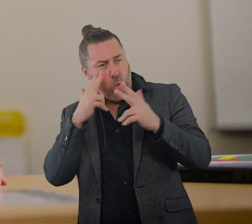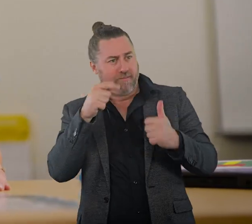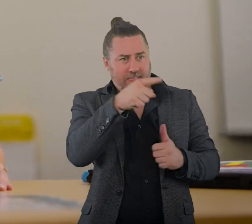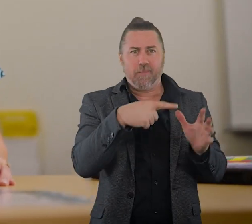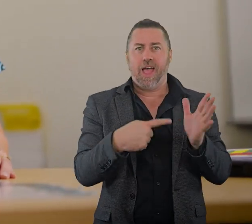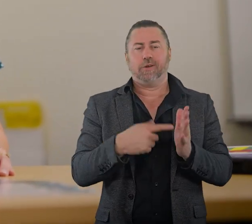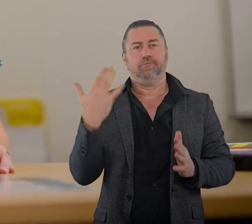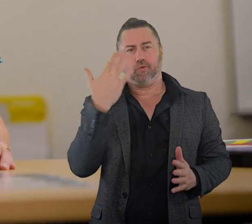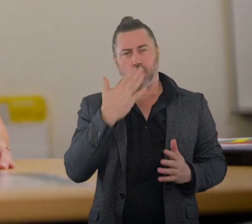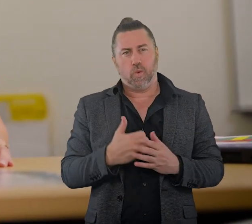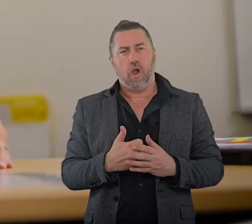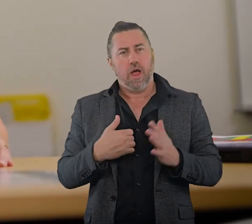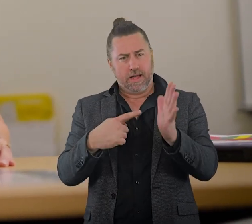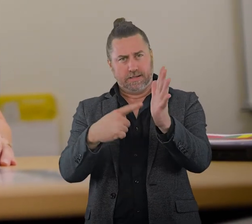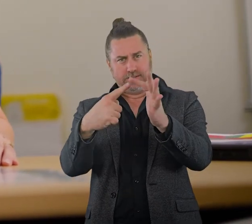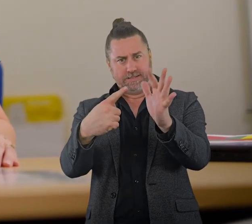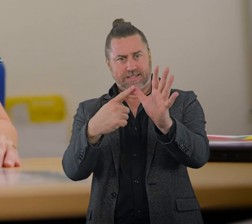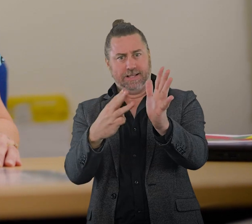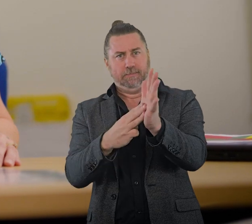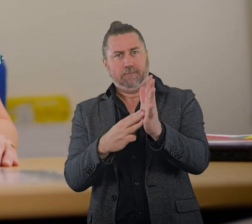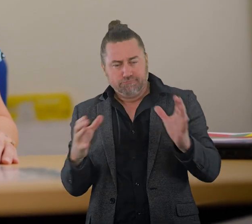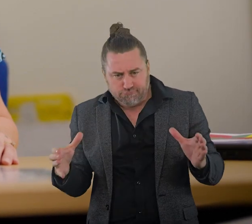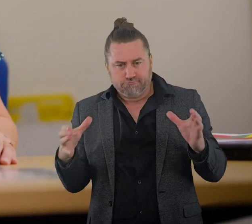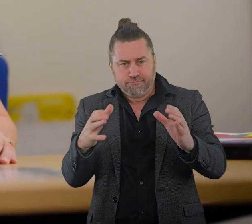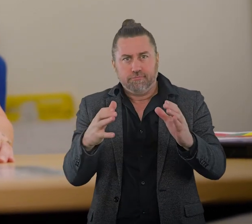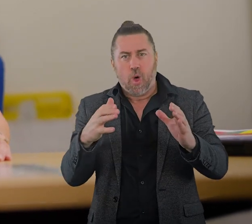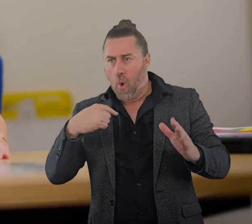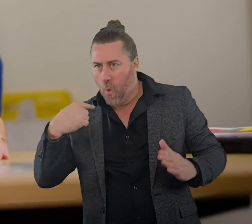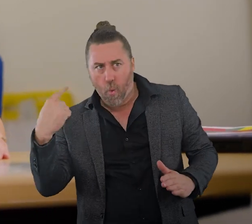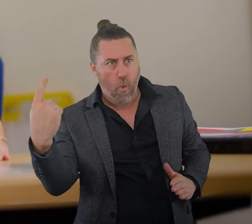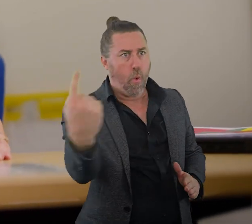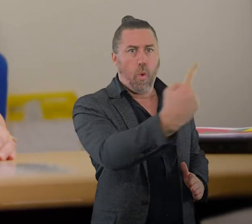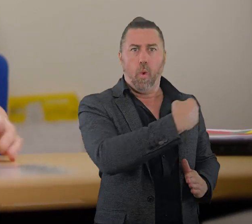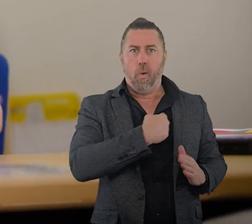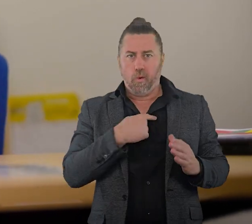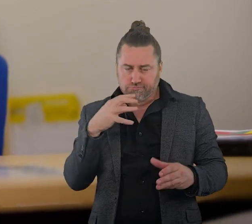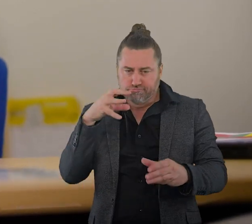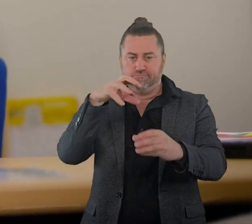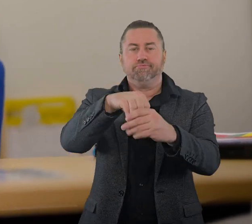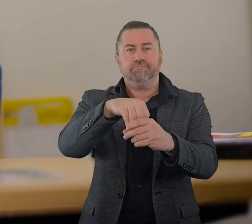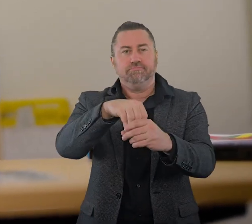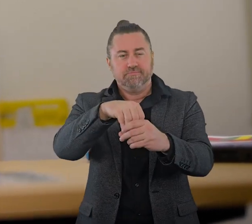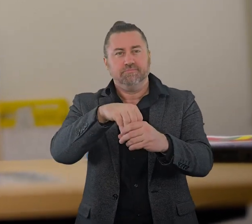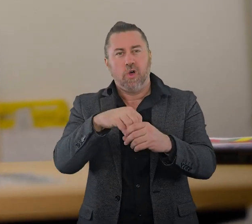To build teacher capability was at a universal level to begin with. And taking the school on a